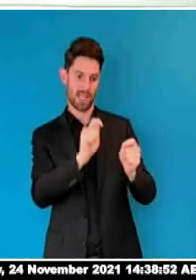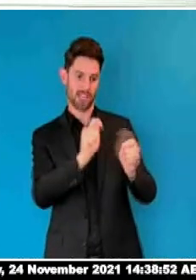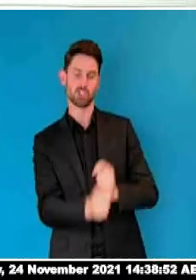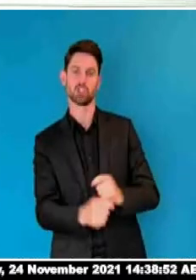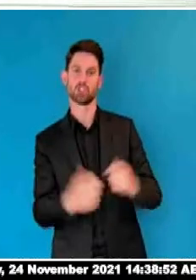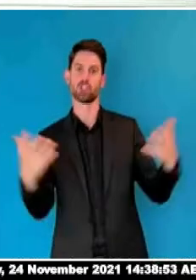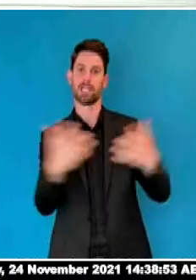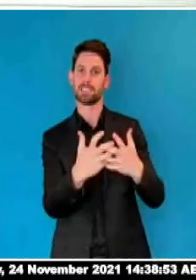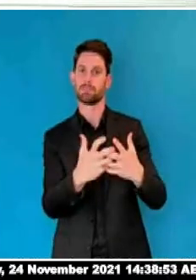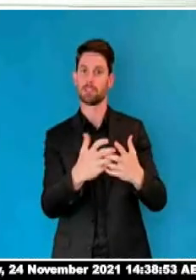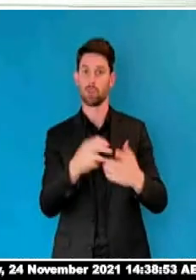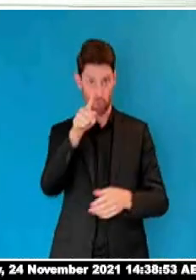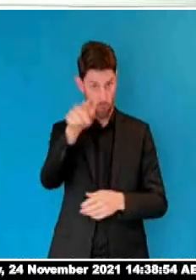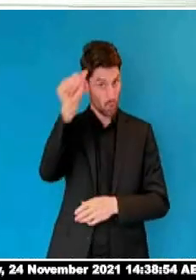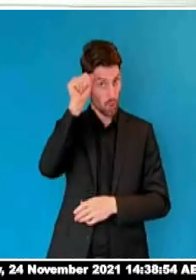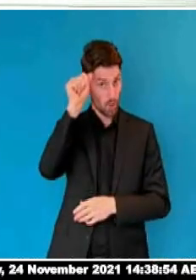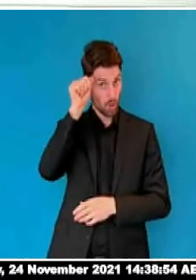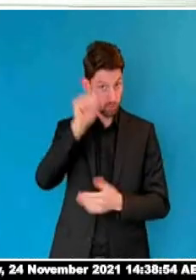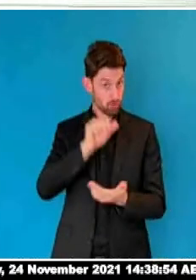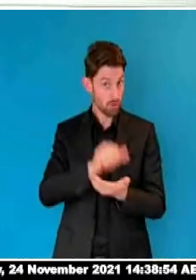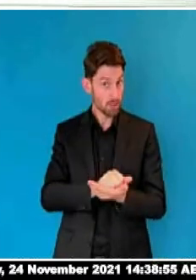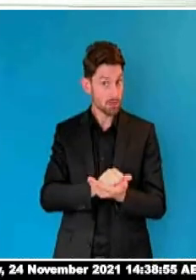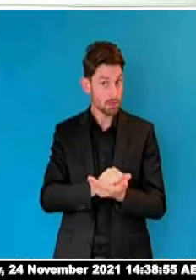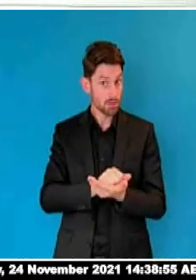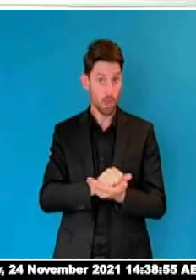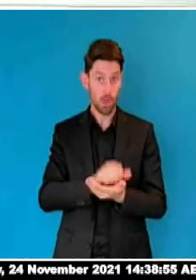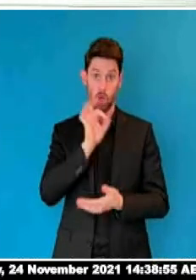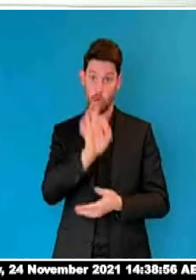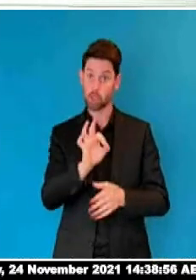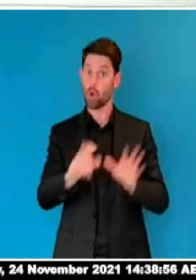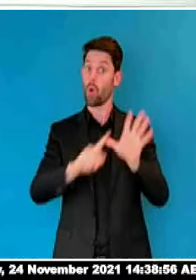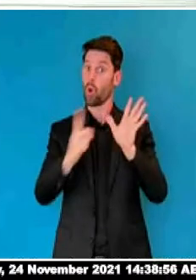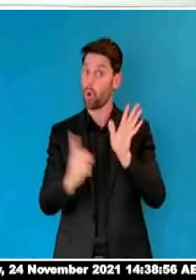You would be aware, would you not, that some workers, not all, but some workers with a